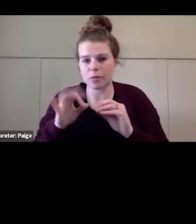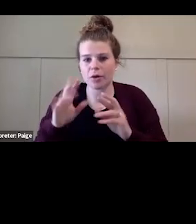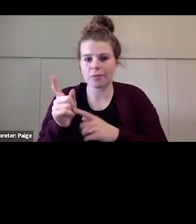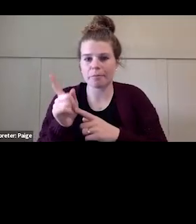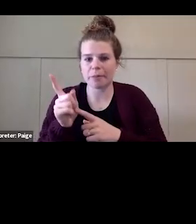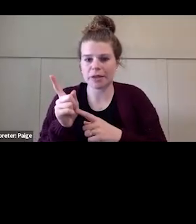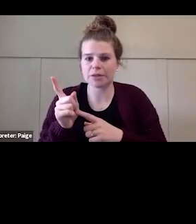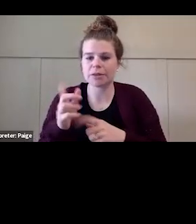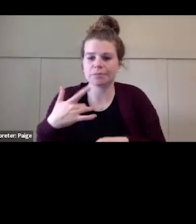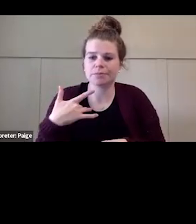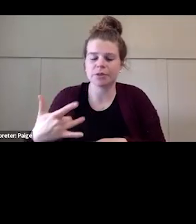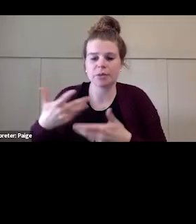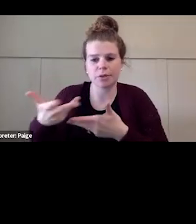that they're typically on the phone with folks.